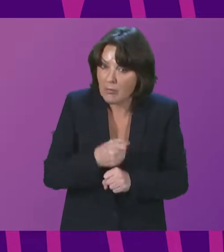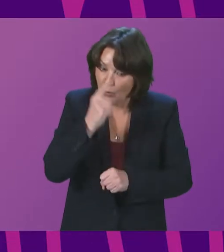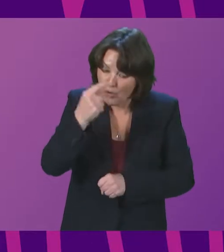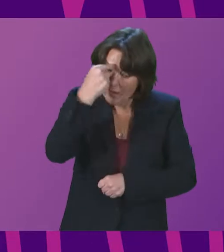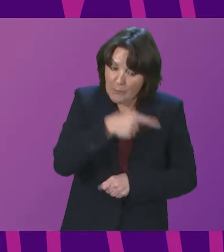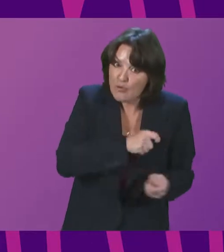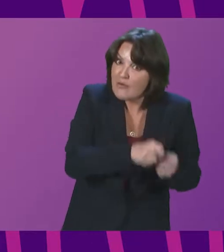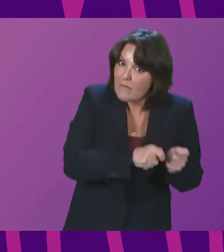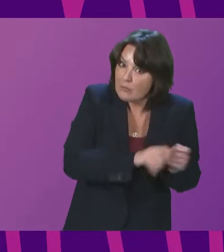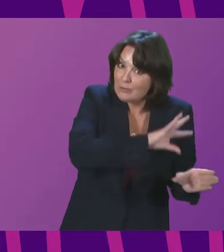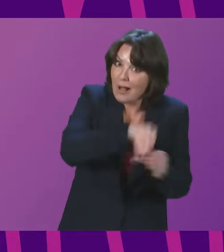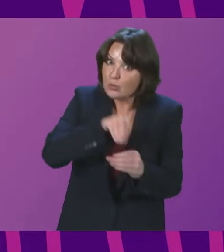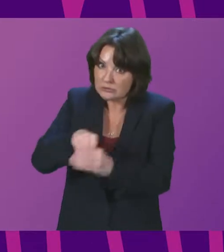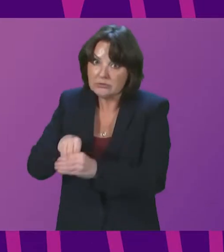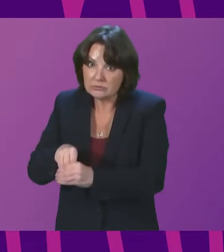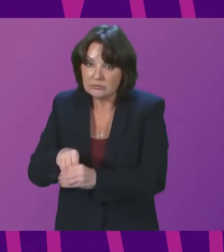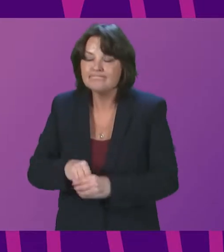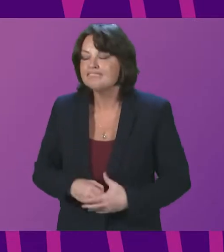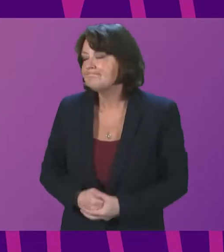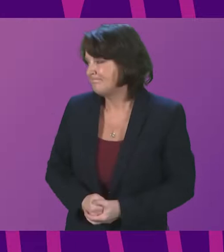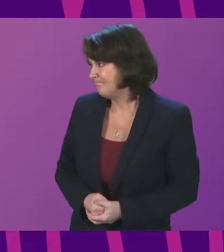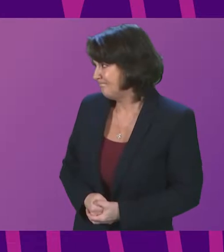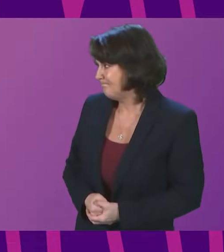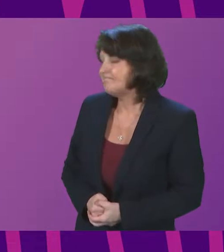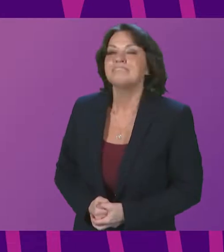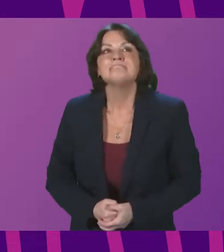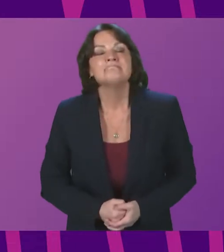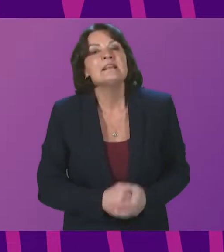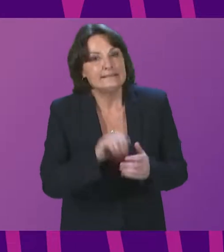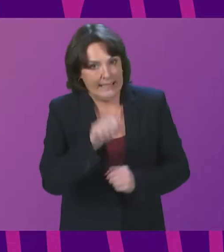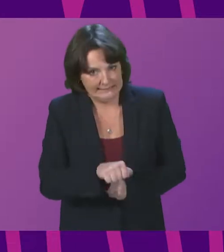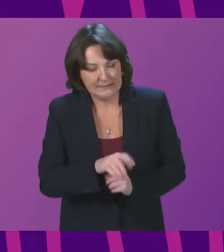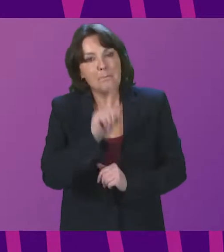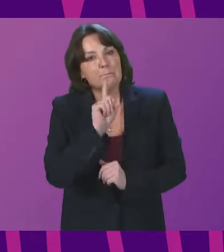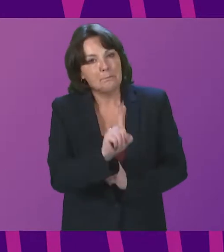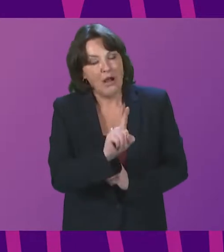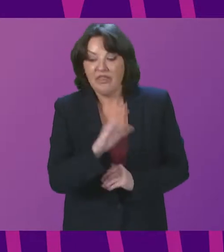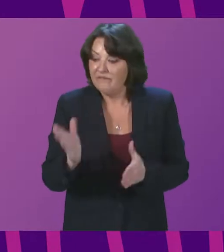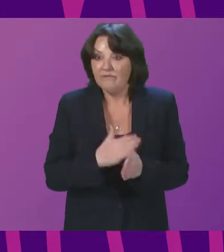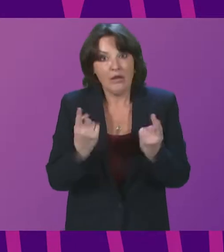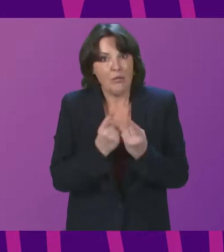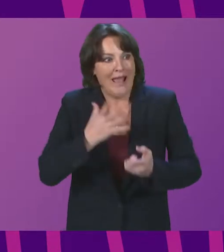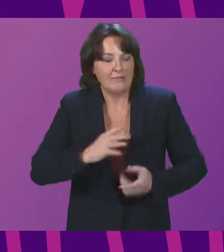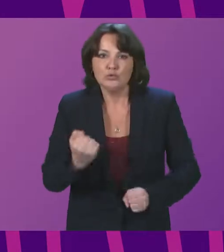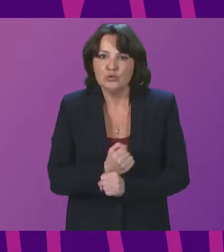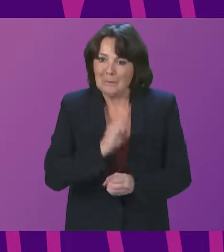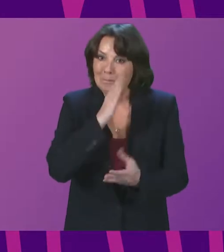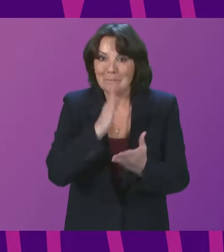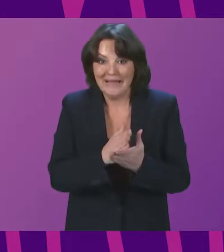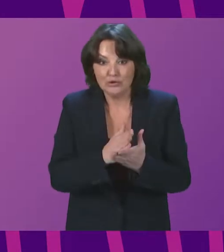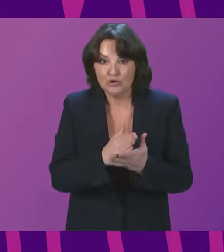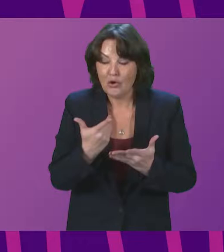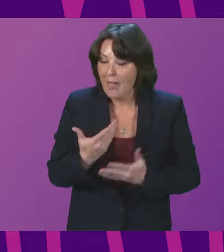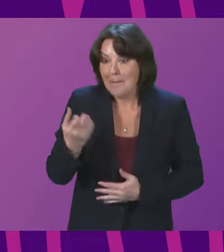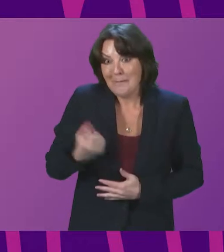First, we need to secure the safe and effective transition of the benefit, so that people’s